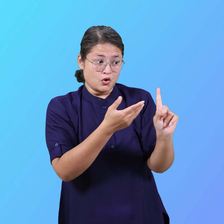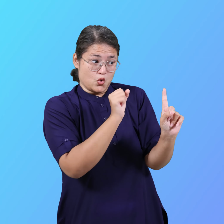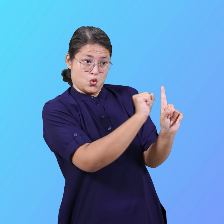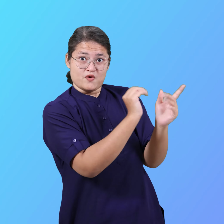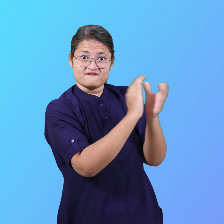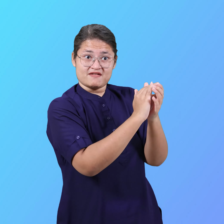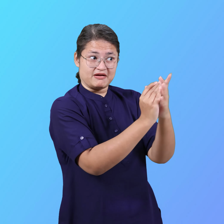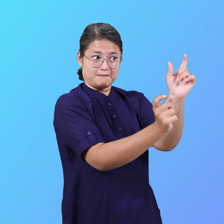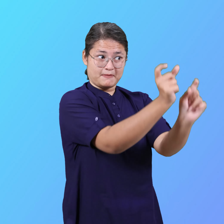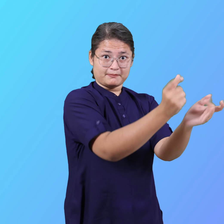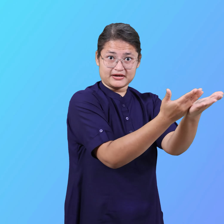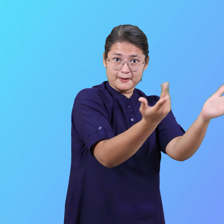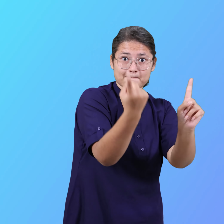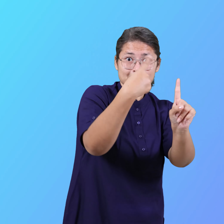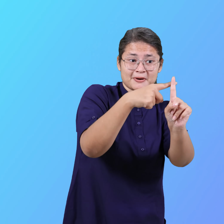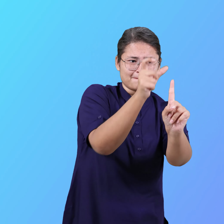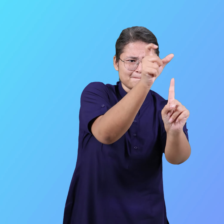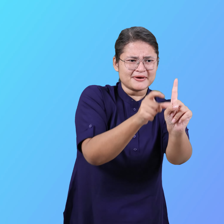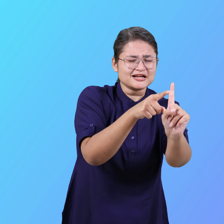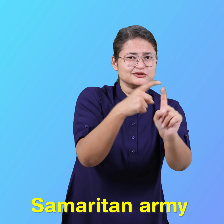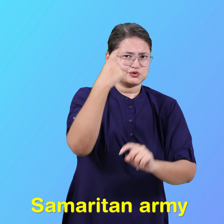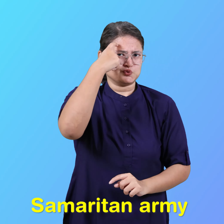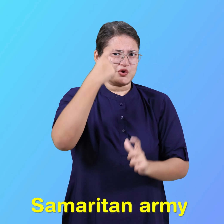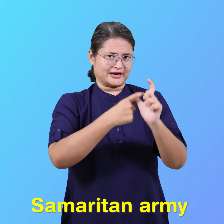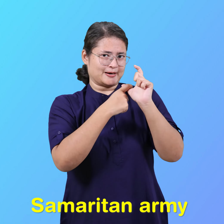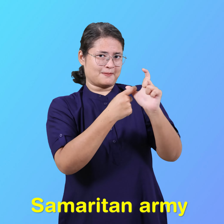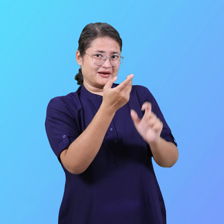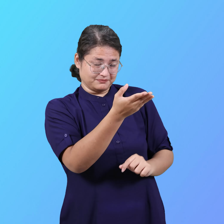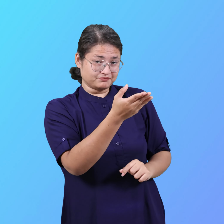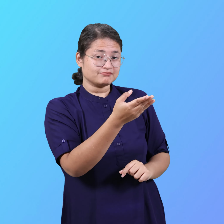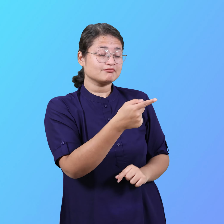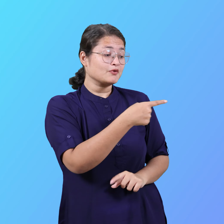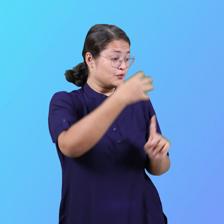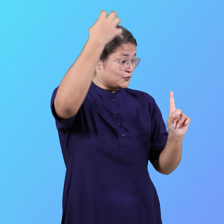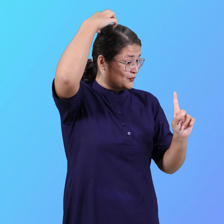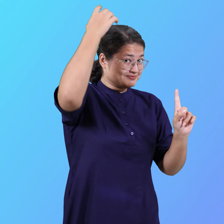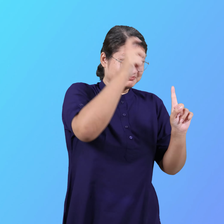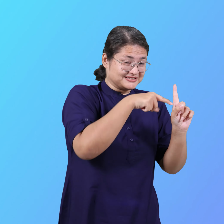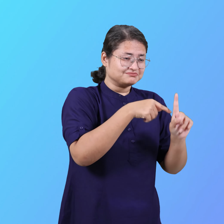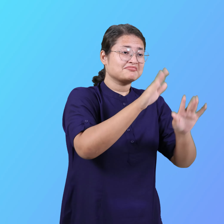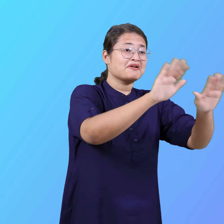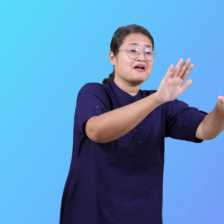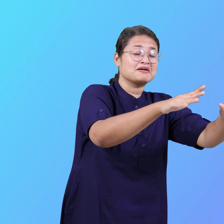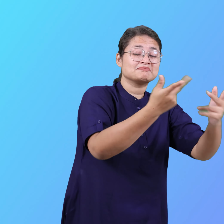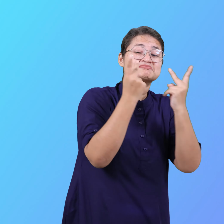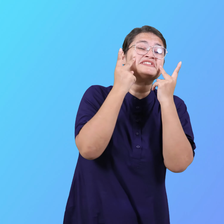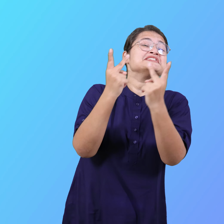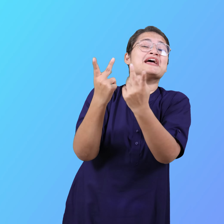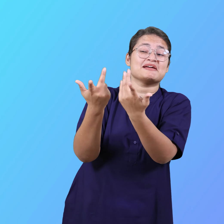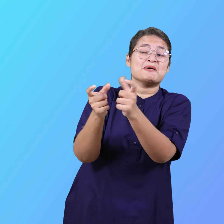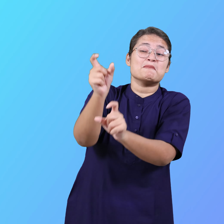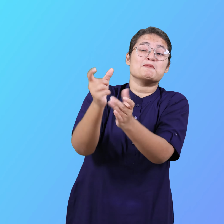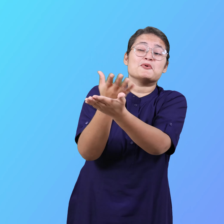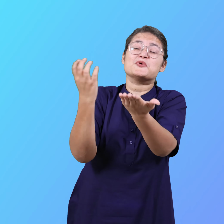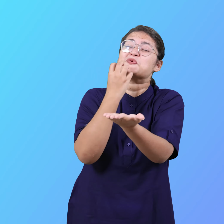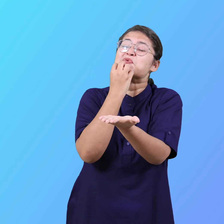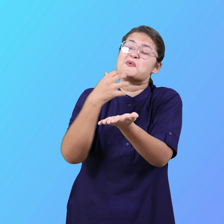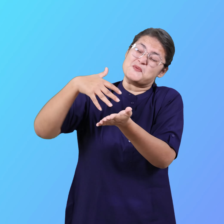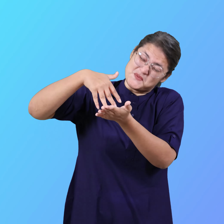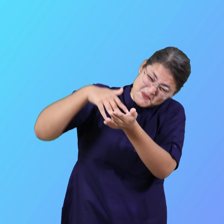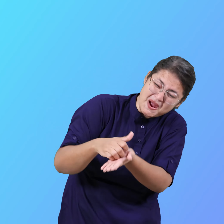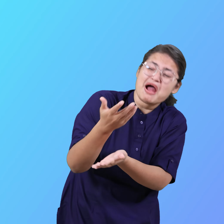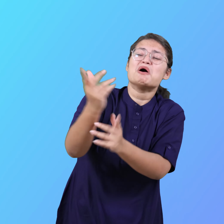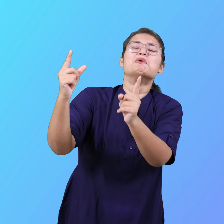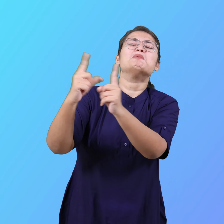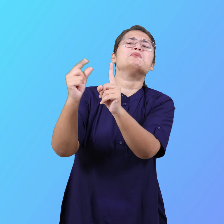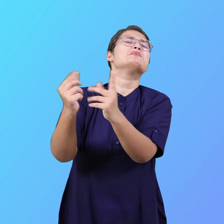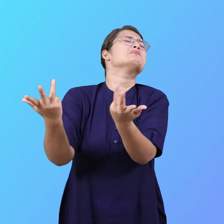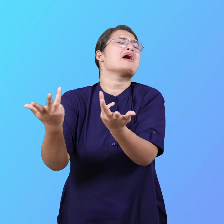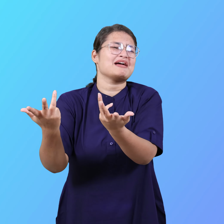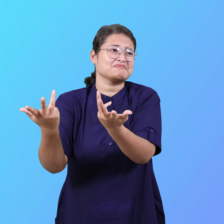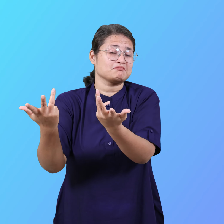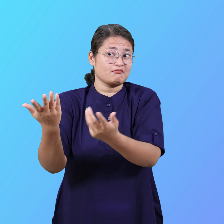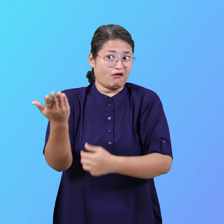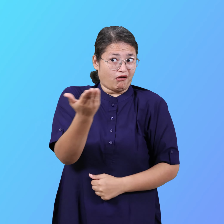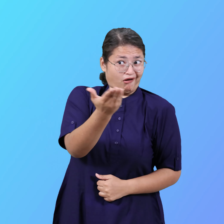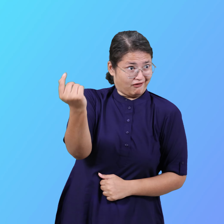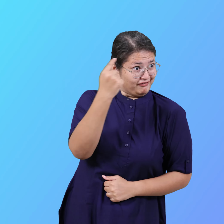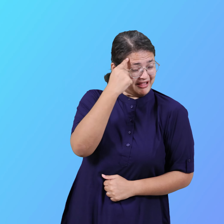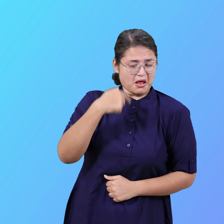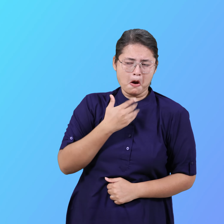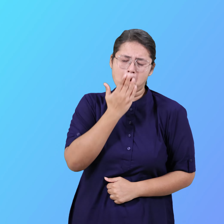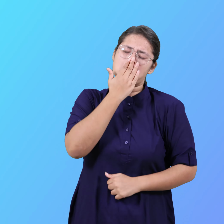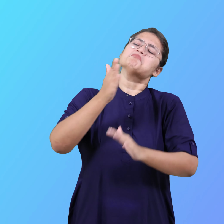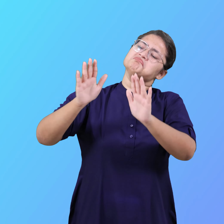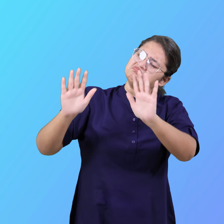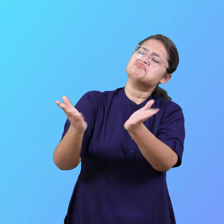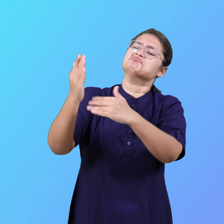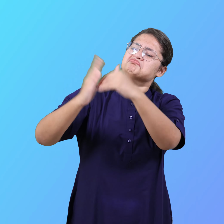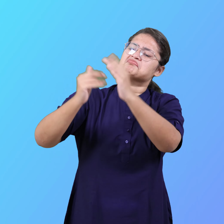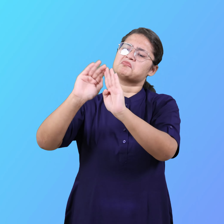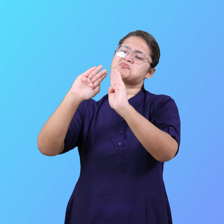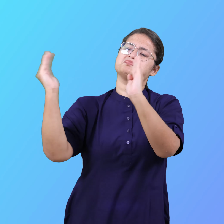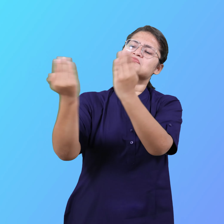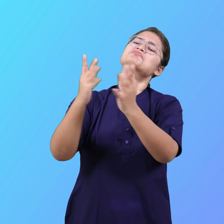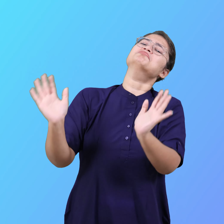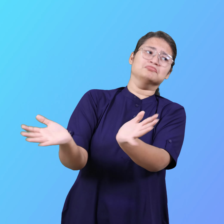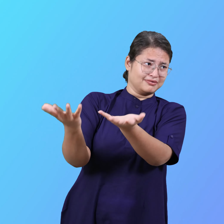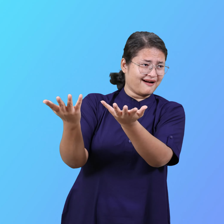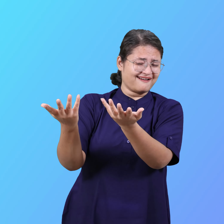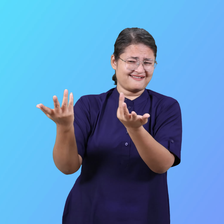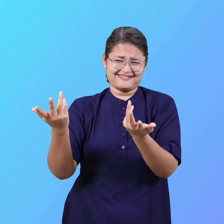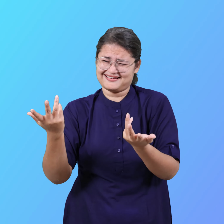Sanballat was with his friends and the Samaritan army. He said to them, “What are these weak Jews doing? Do they think we will leave them alone?